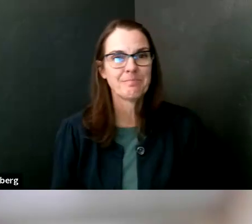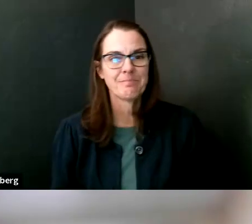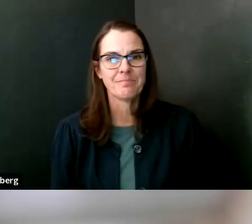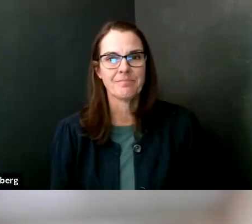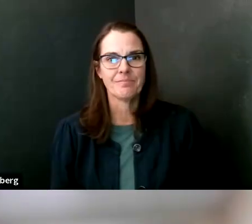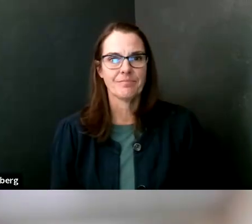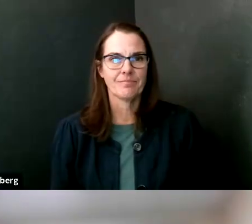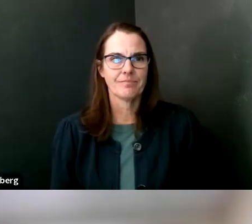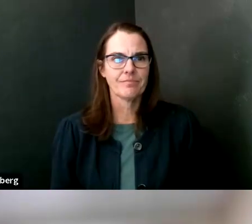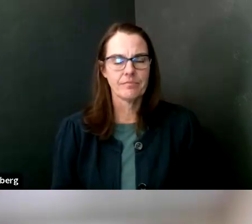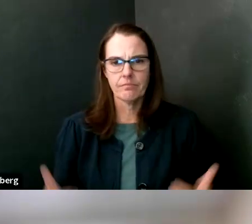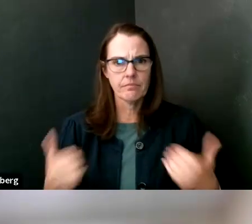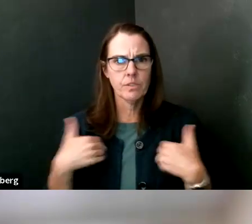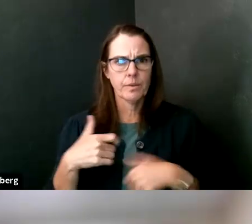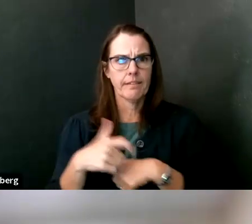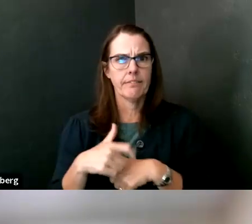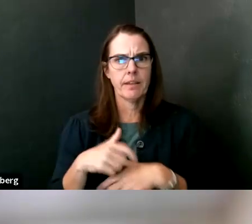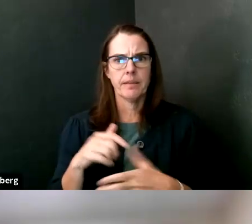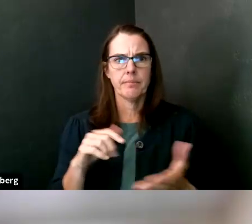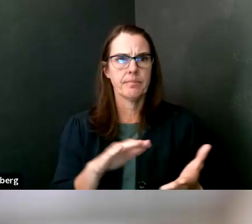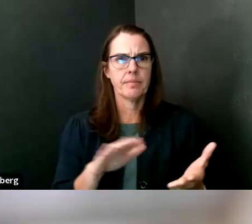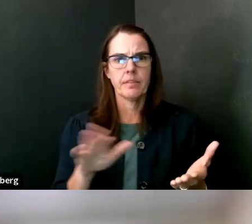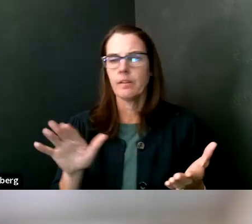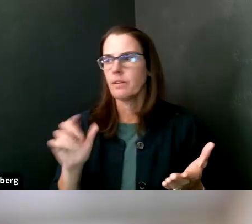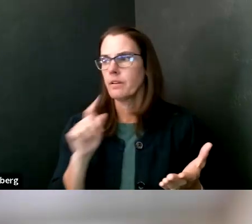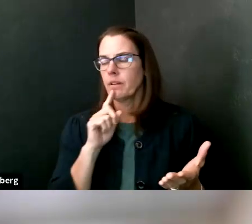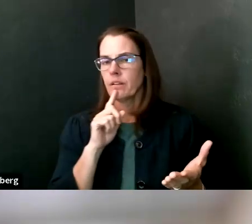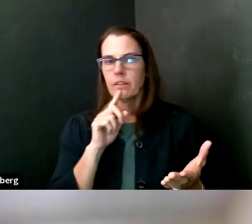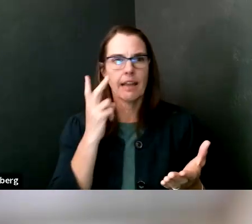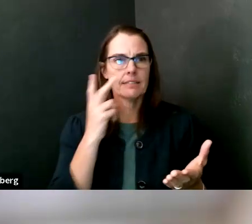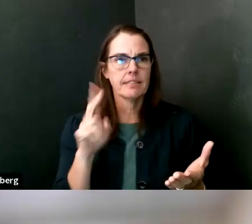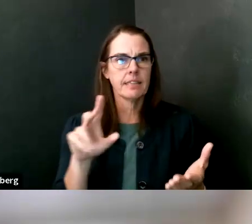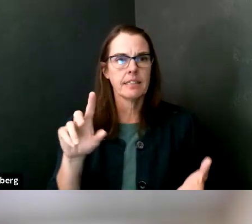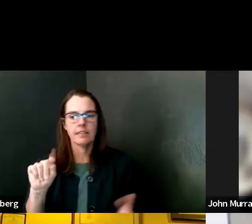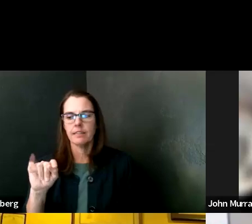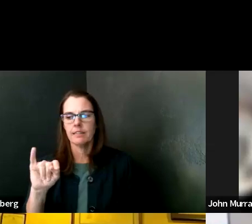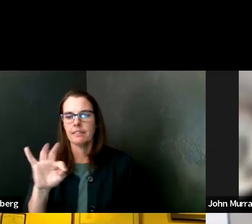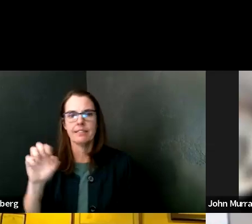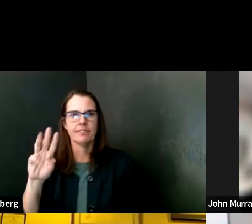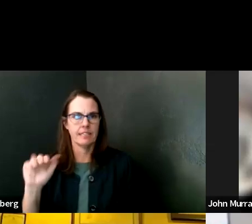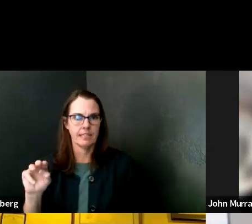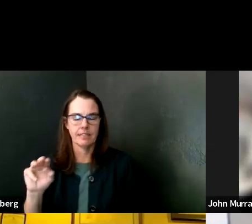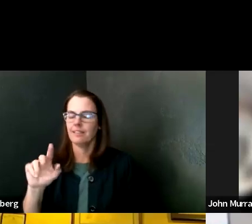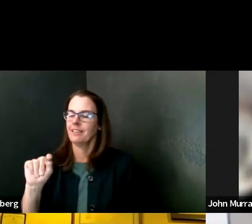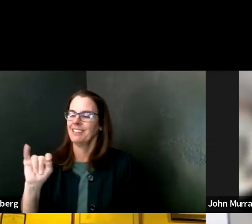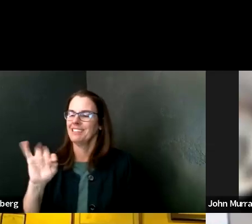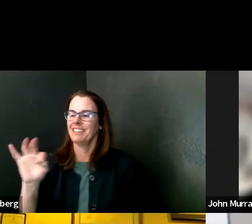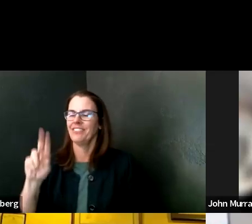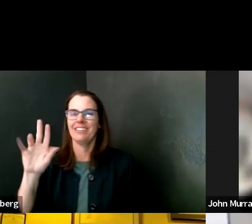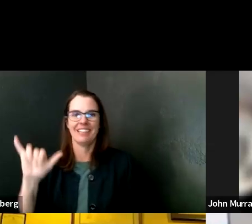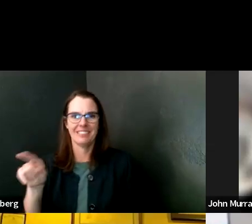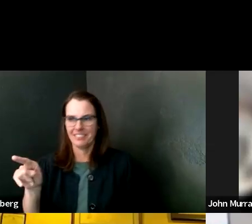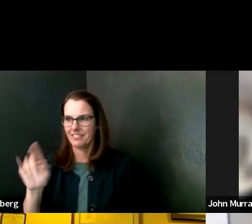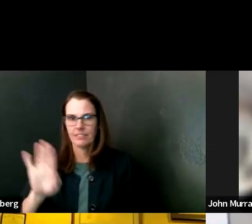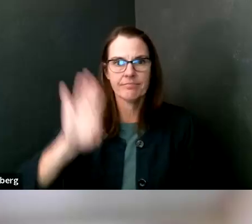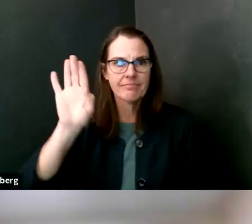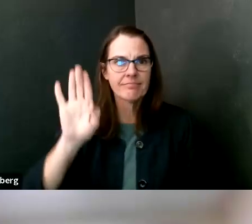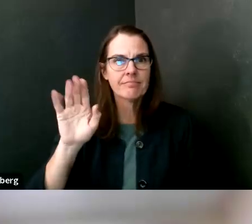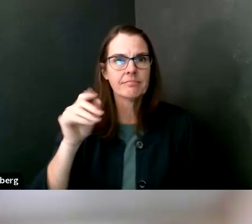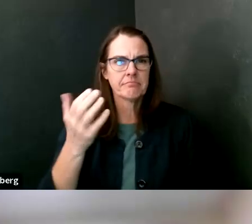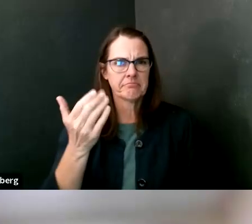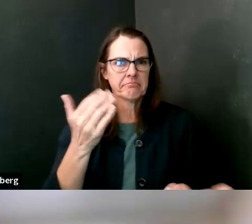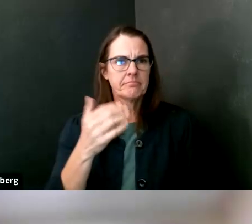don't we since we have time um I see uh Tiffany West um Robertson has her hand up so maybe can